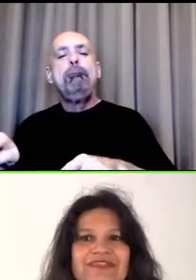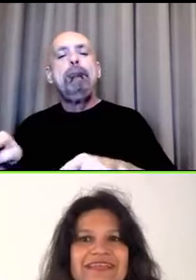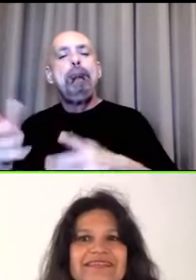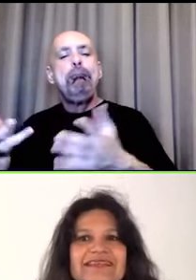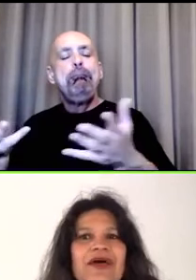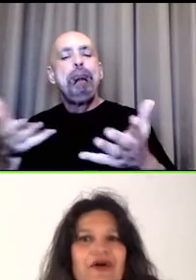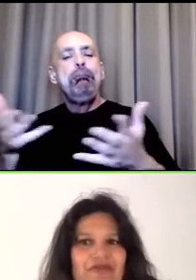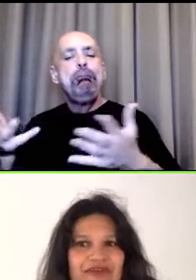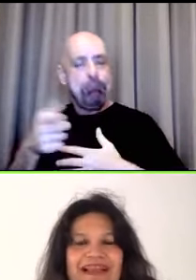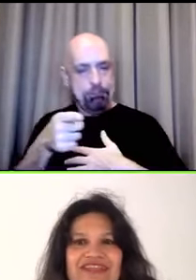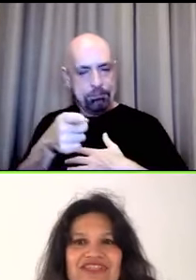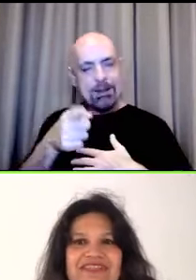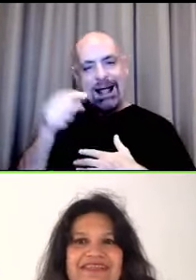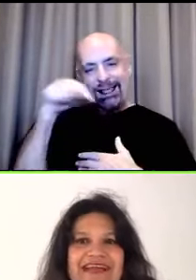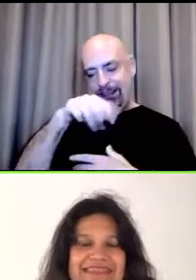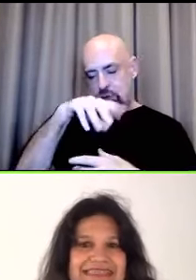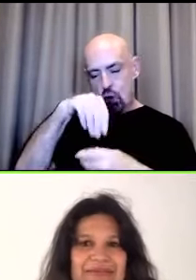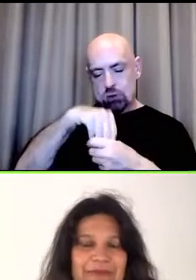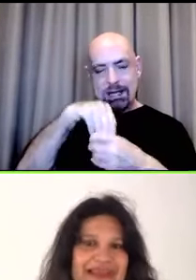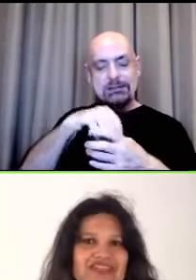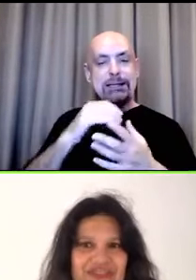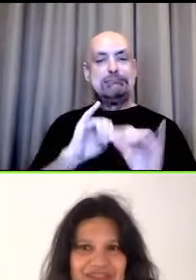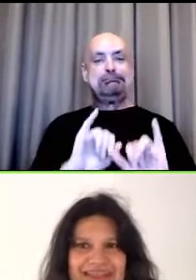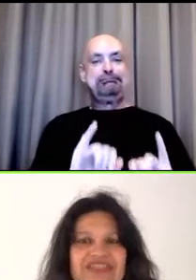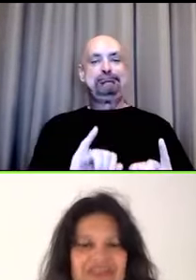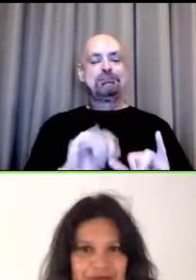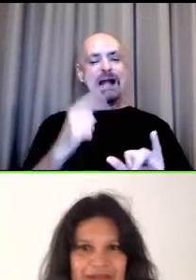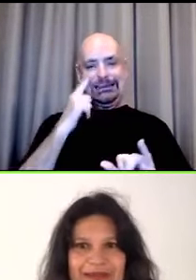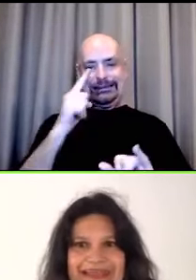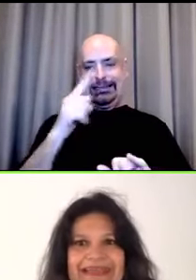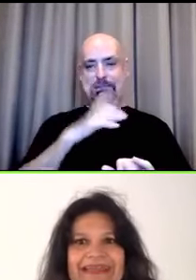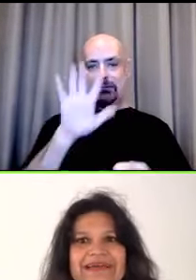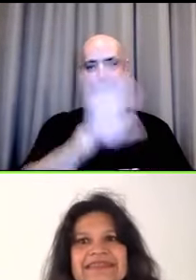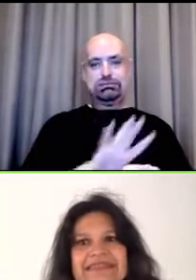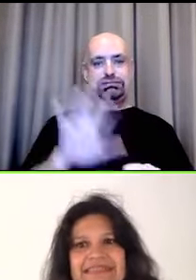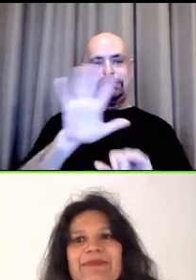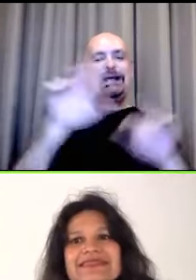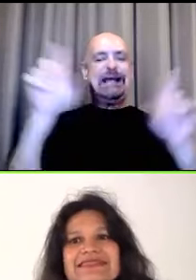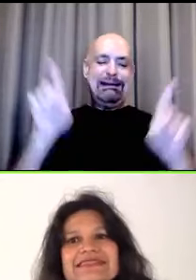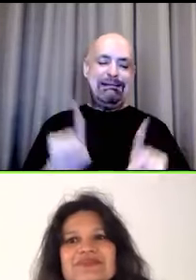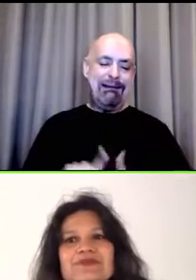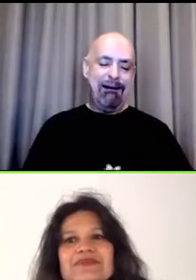newspapers and what is conventional for people to talk about when they meet